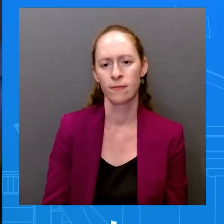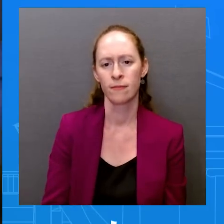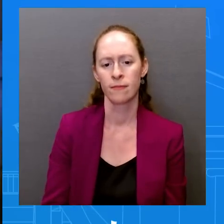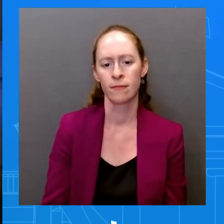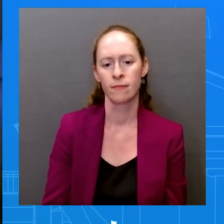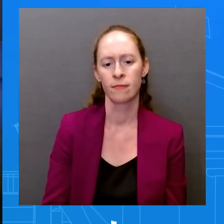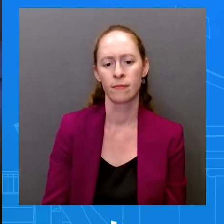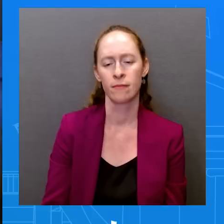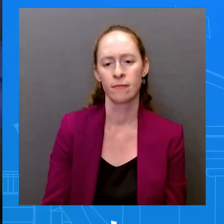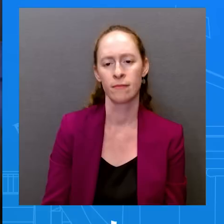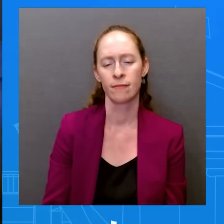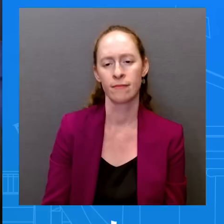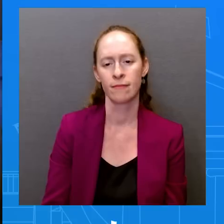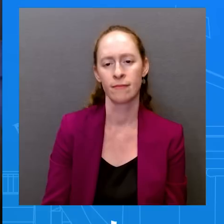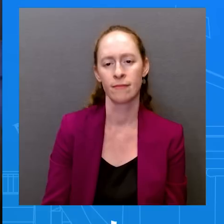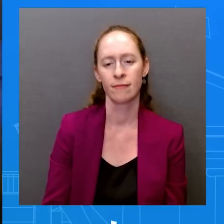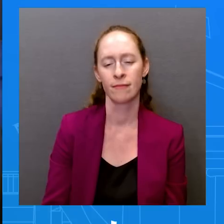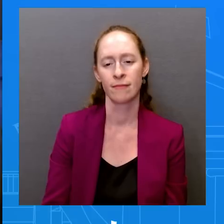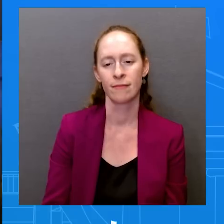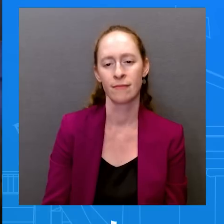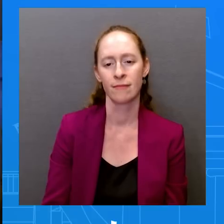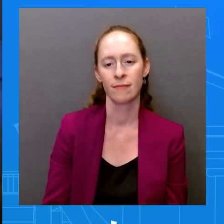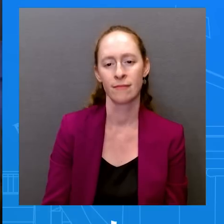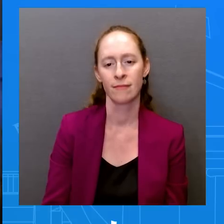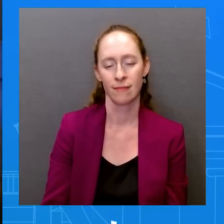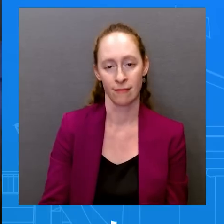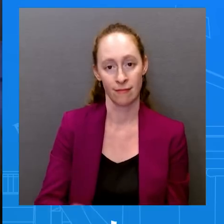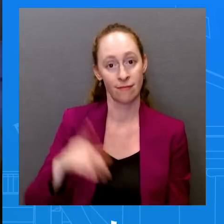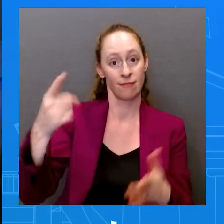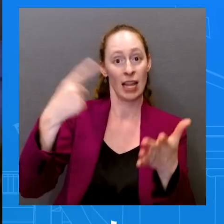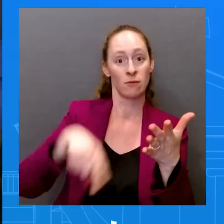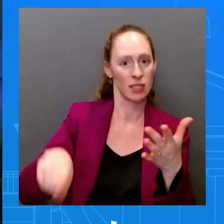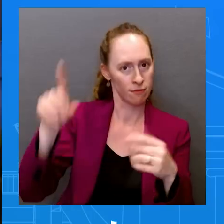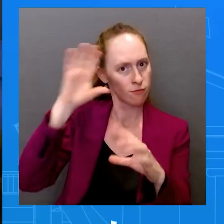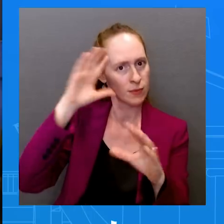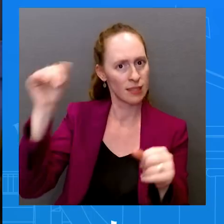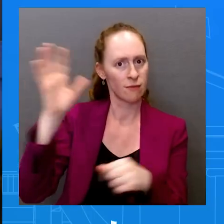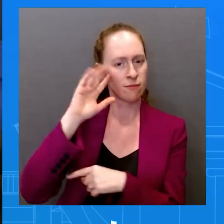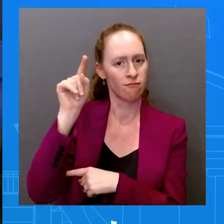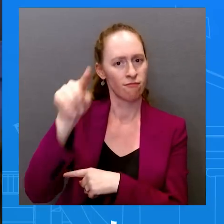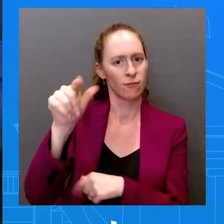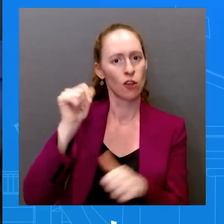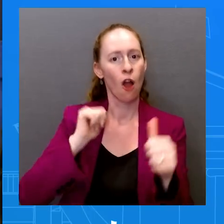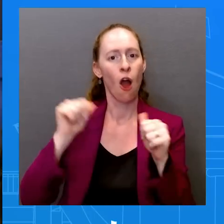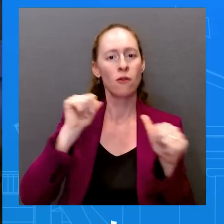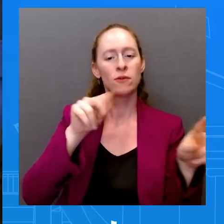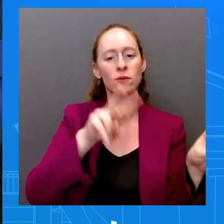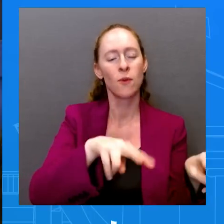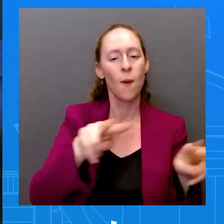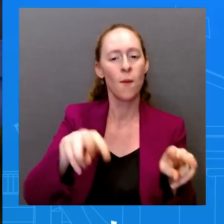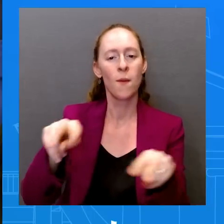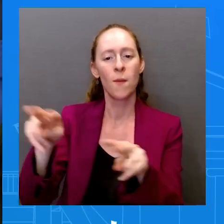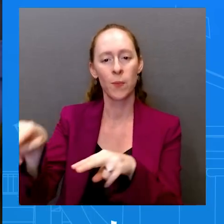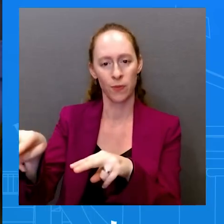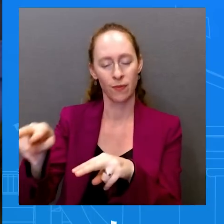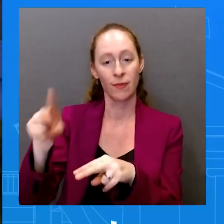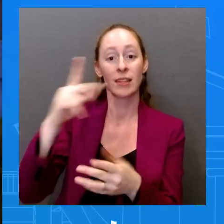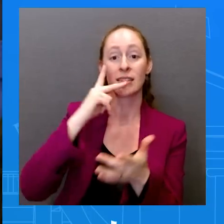Secretary Yellen has got a speech at a Ford plant in, I think, about a half an hour from now. Is there anything you can preview